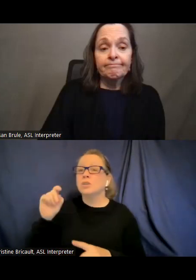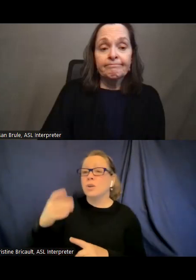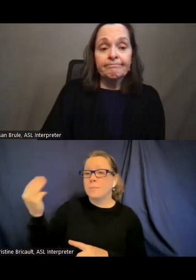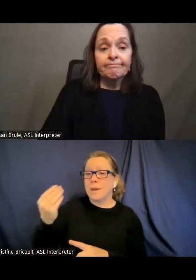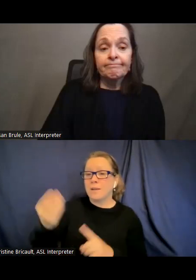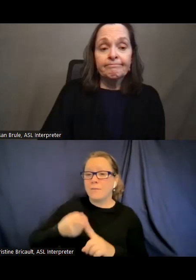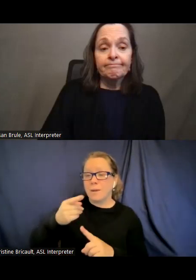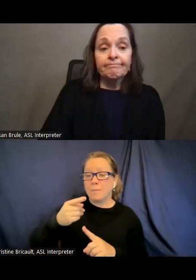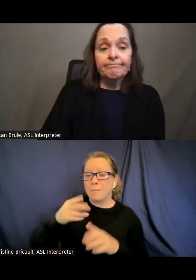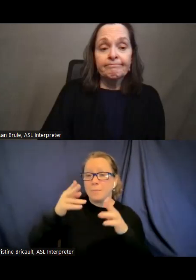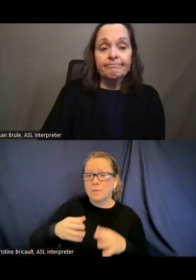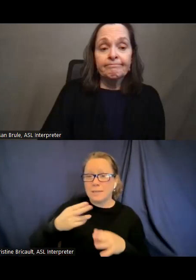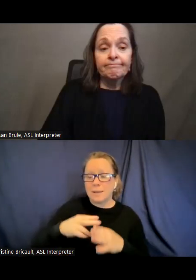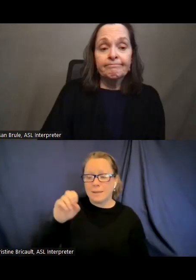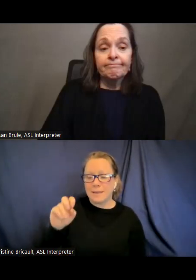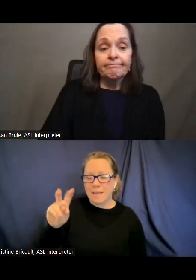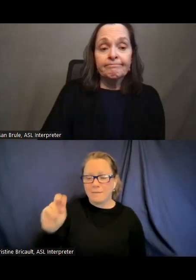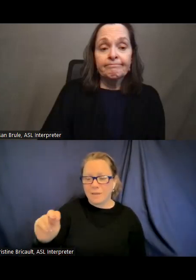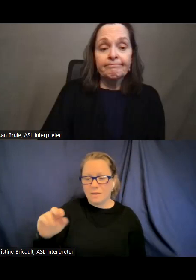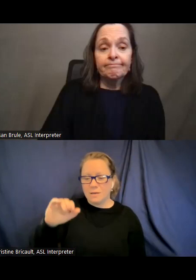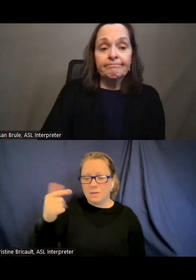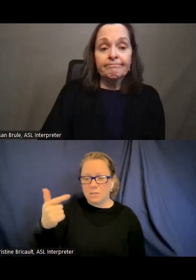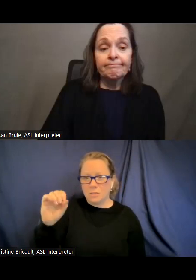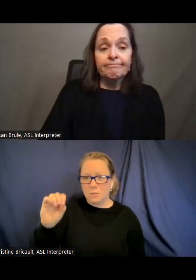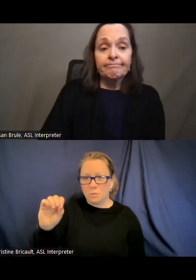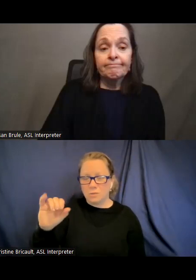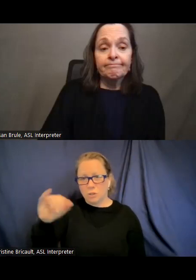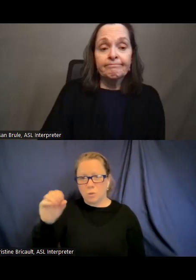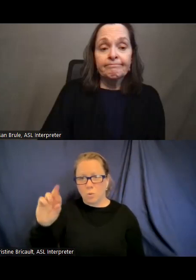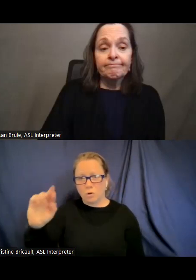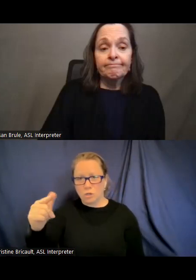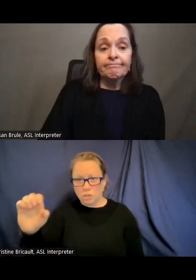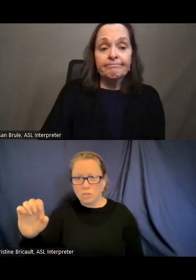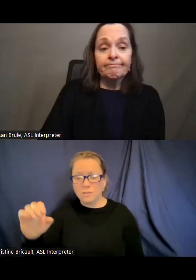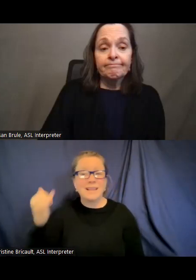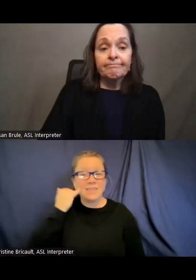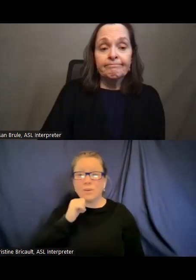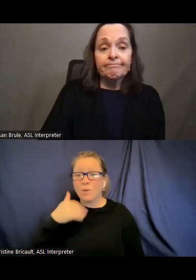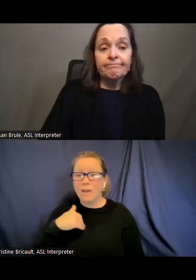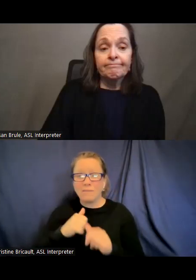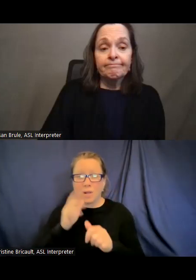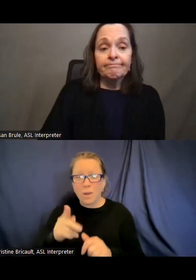So if you haven't gotten follow-up, reach out to Evan George.